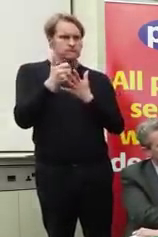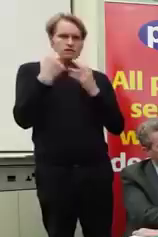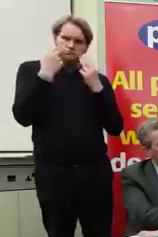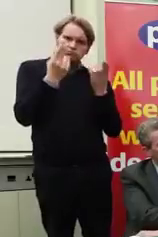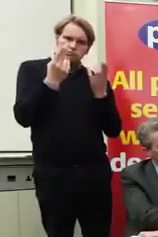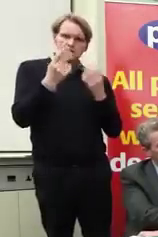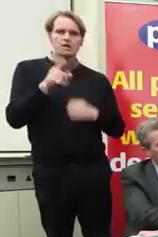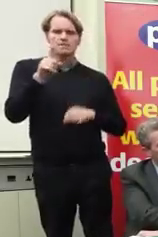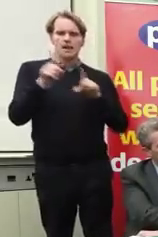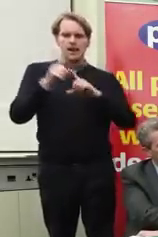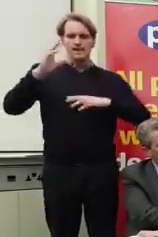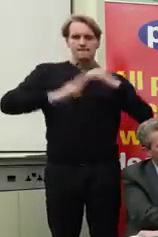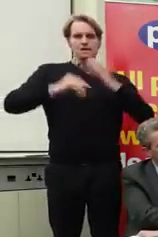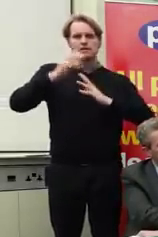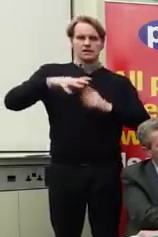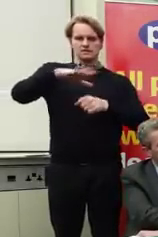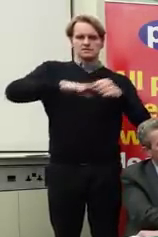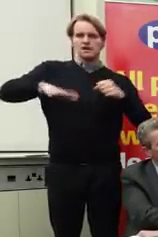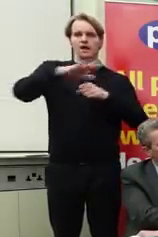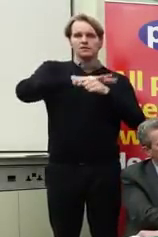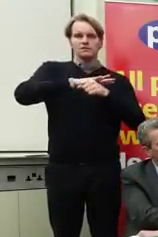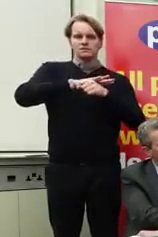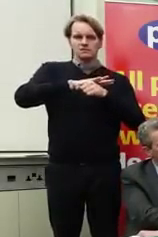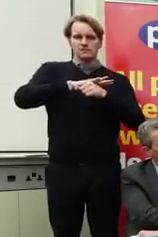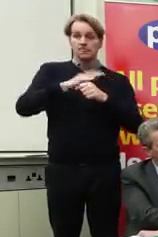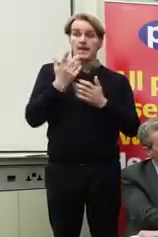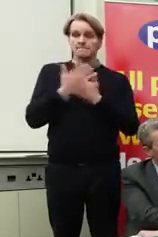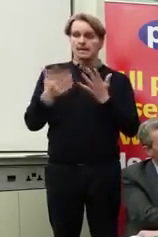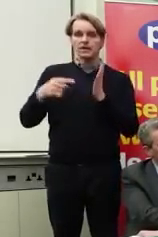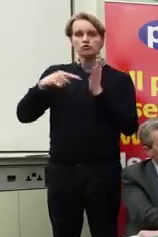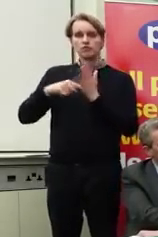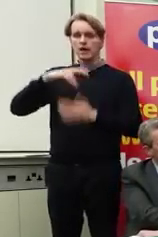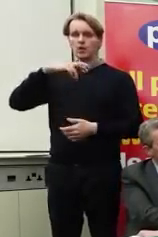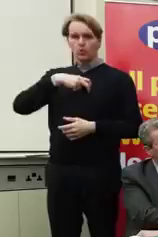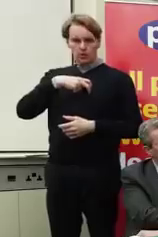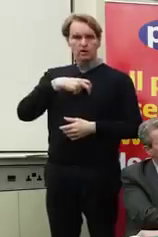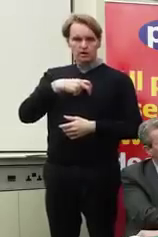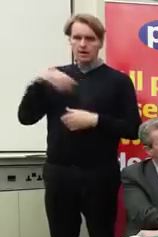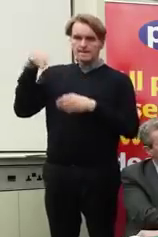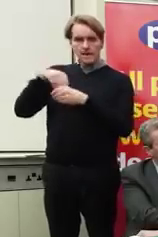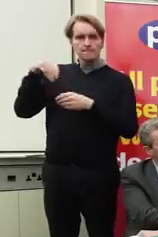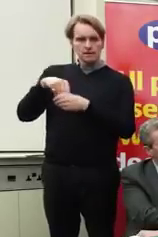sites there was a large numbers of members, trade union members who are the health and safety reps who are actually saying this is dangerous